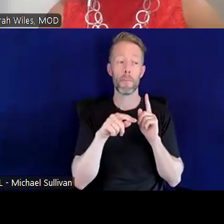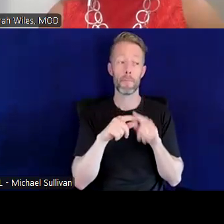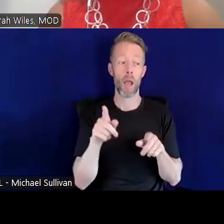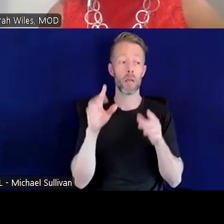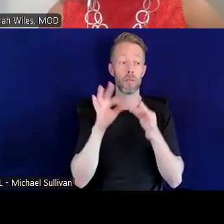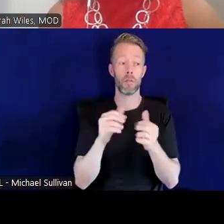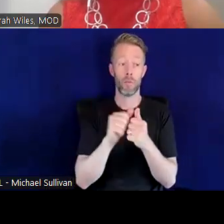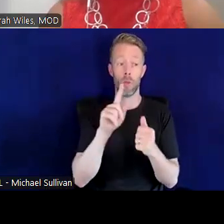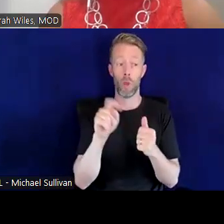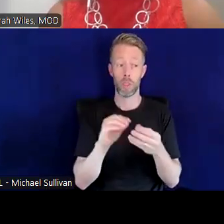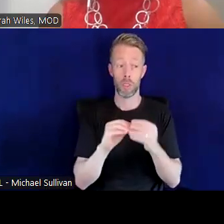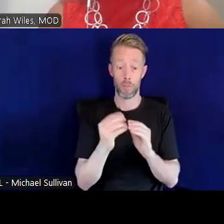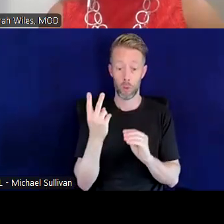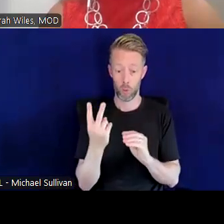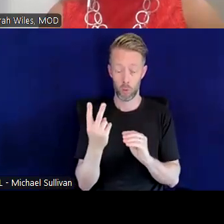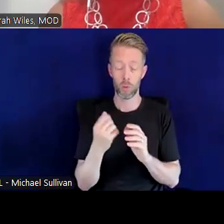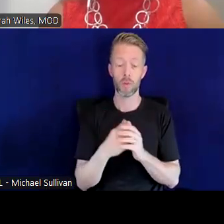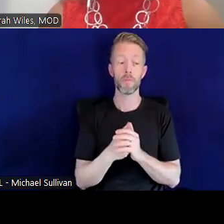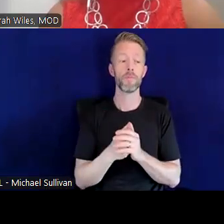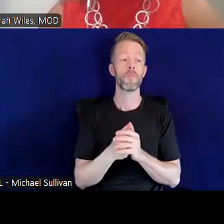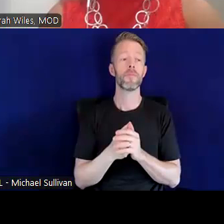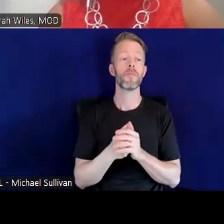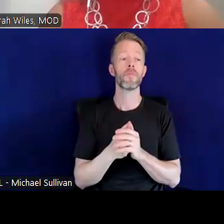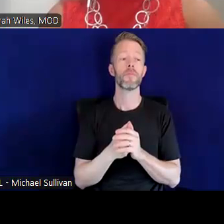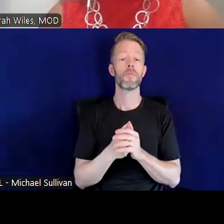number two, my relationship with